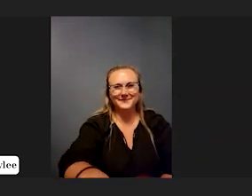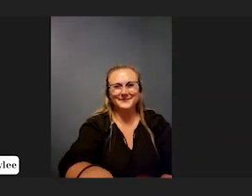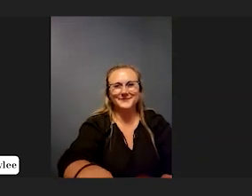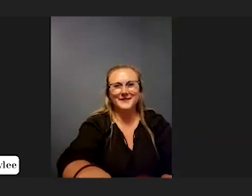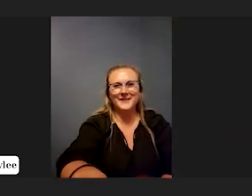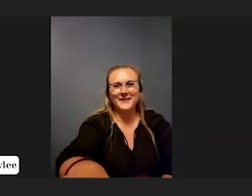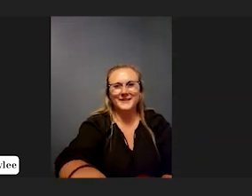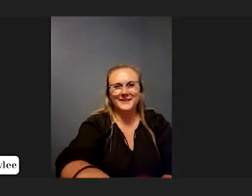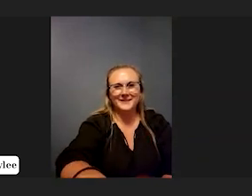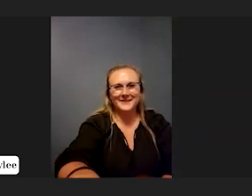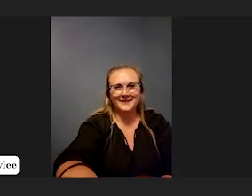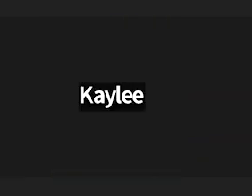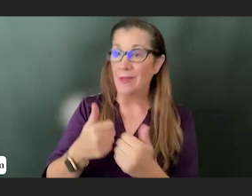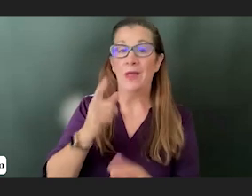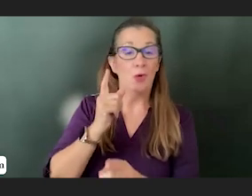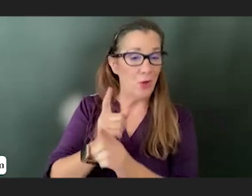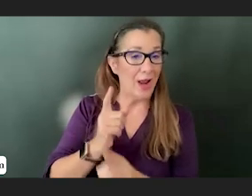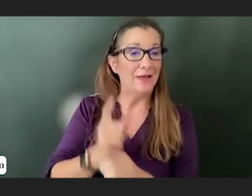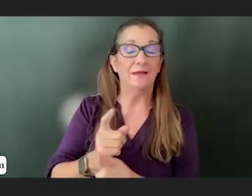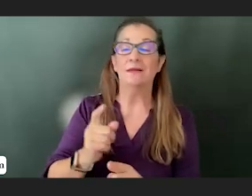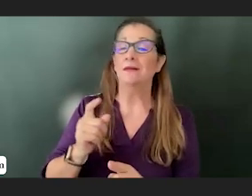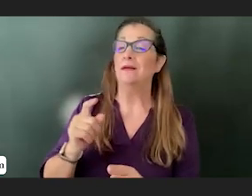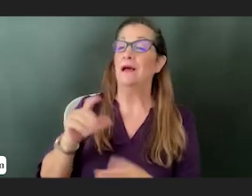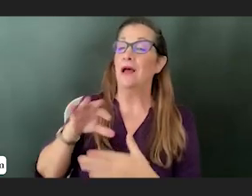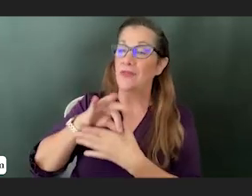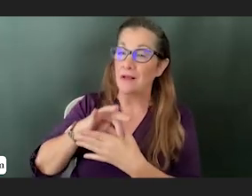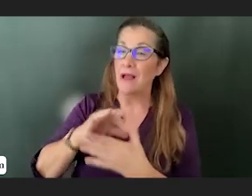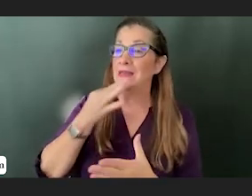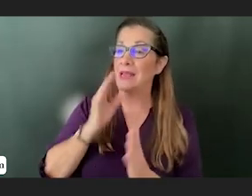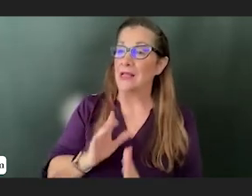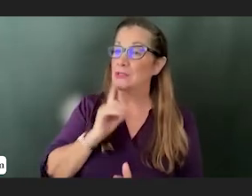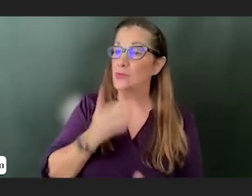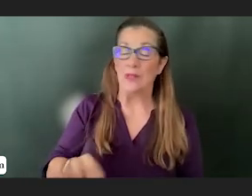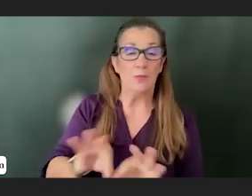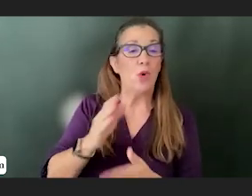Yes. You're absolutely right that the content expert is a critical part of this settlement.